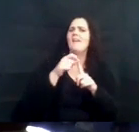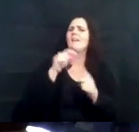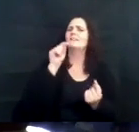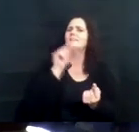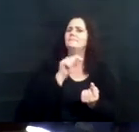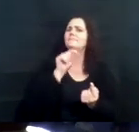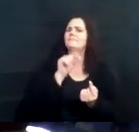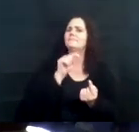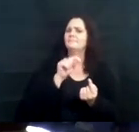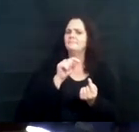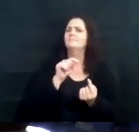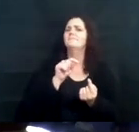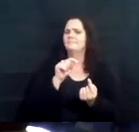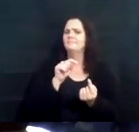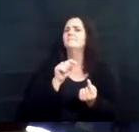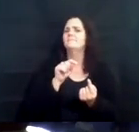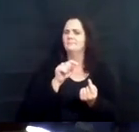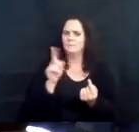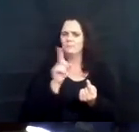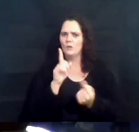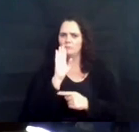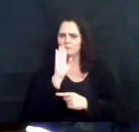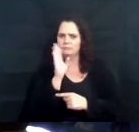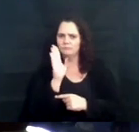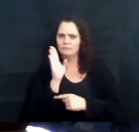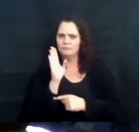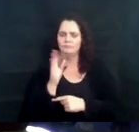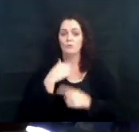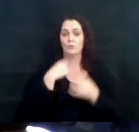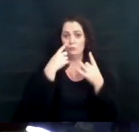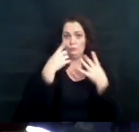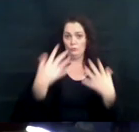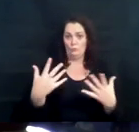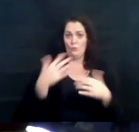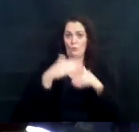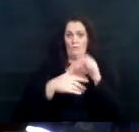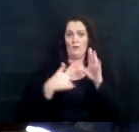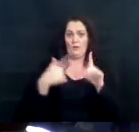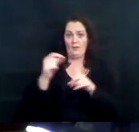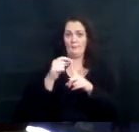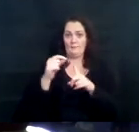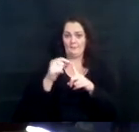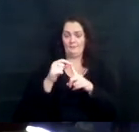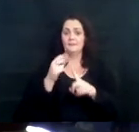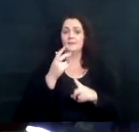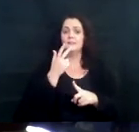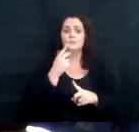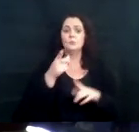I gave the small tutorial on for today and I'm going to show you that app however, if you don't have it, that's alright.